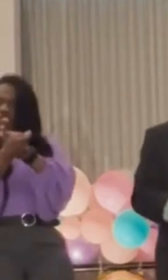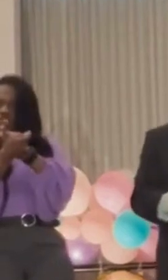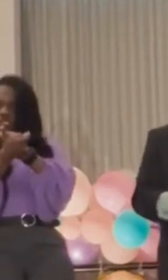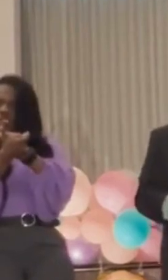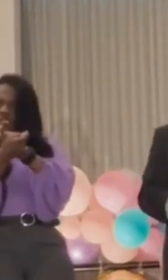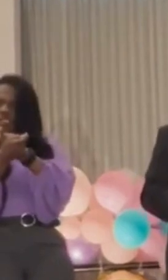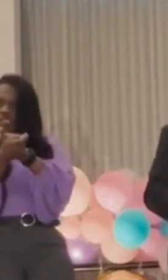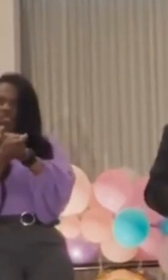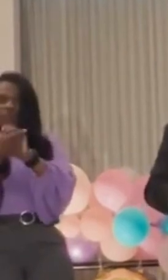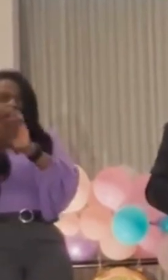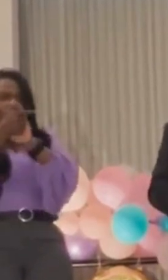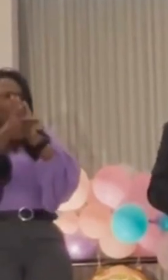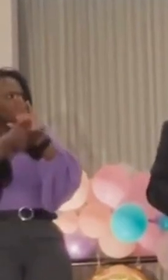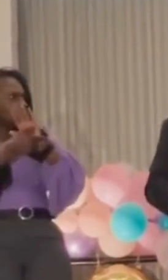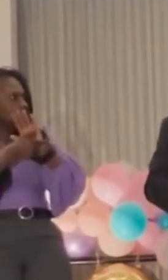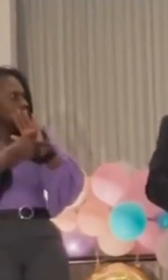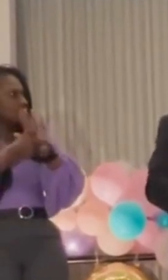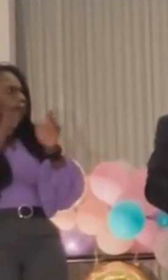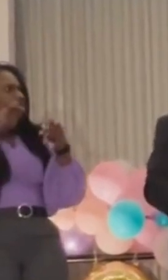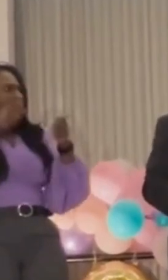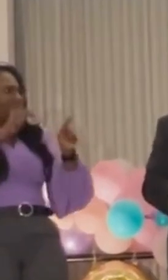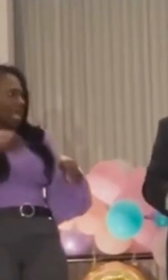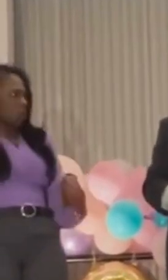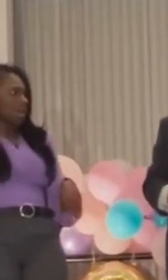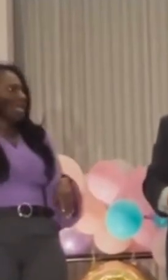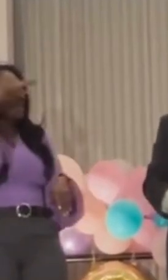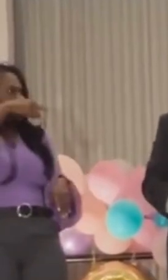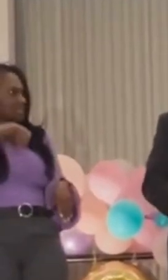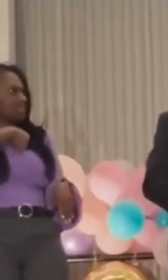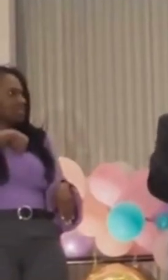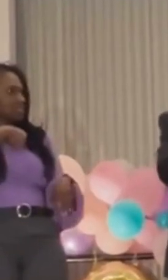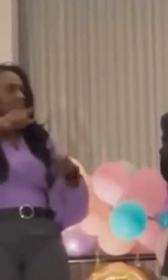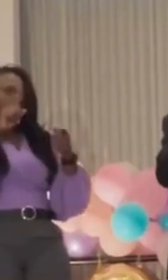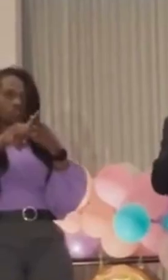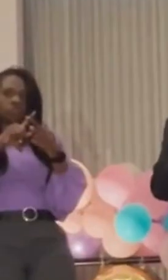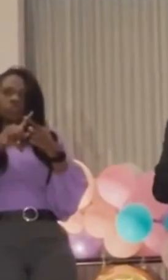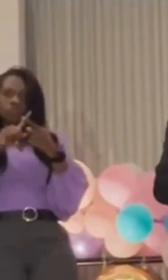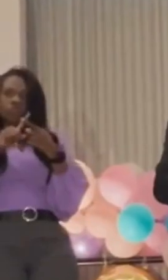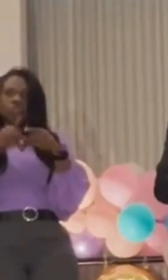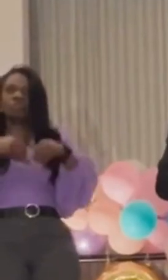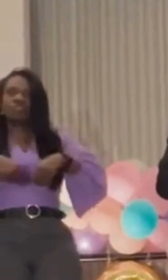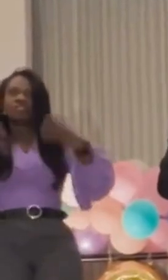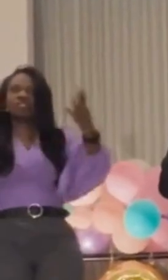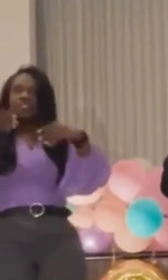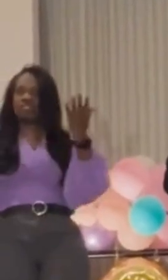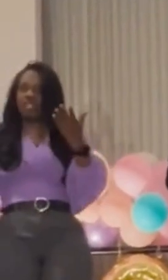statutes to allows us to be able to distribute mobile devices.